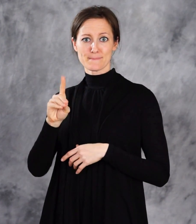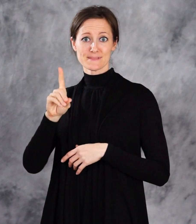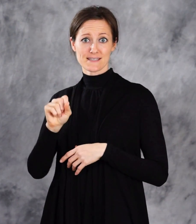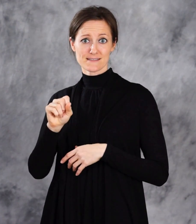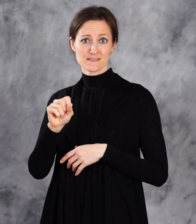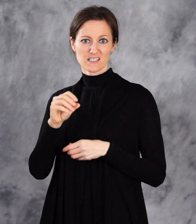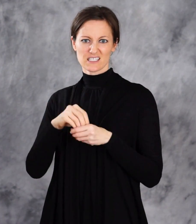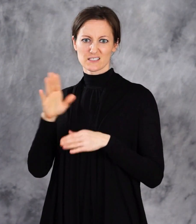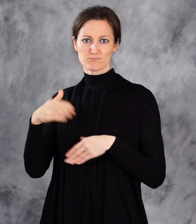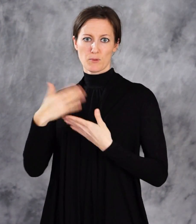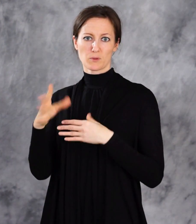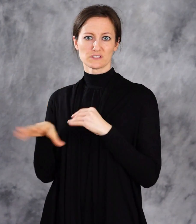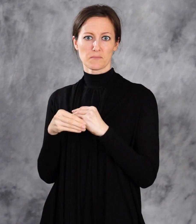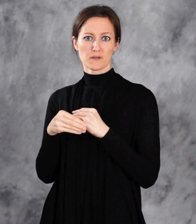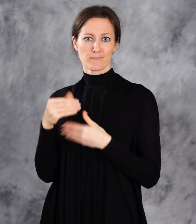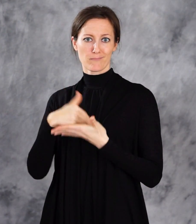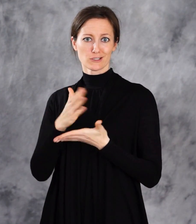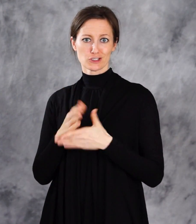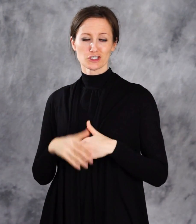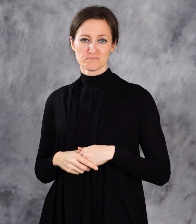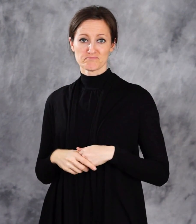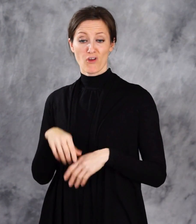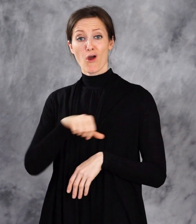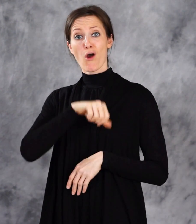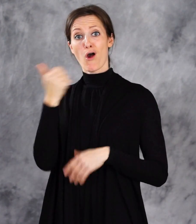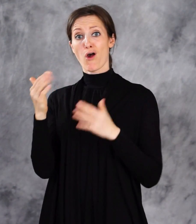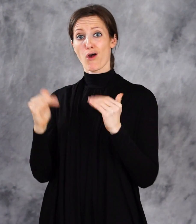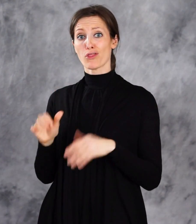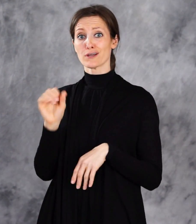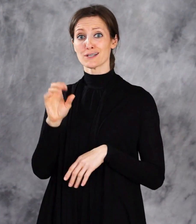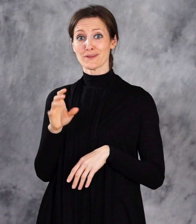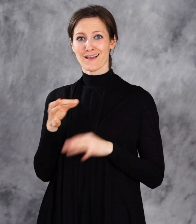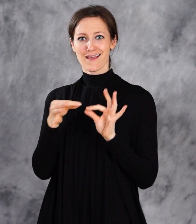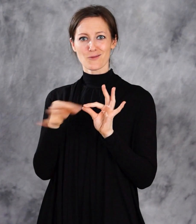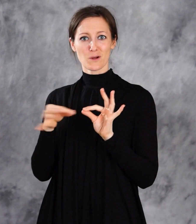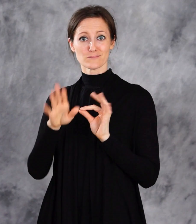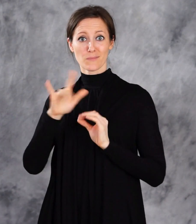in his proposed supplemental budget. The Closed Captioning bill will